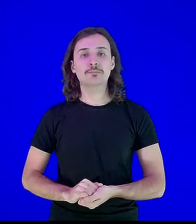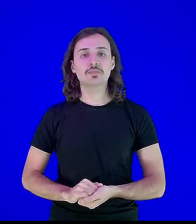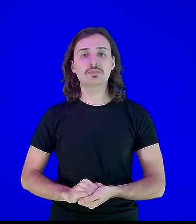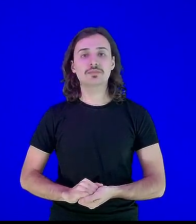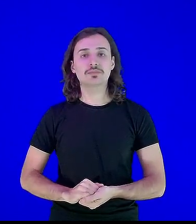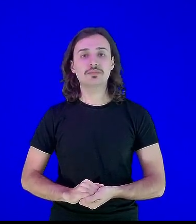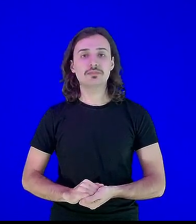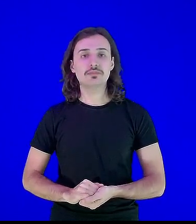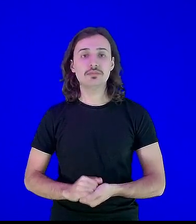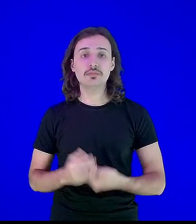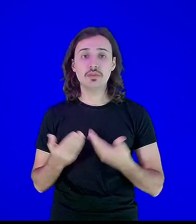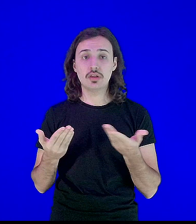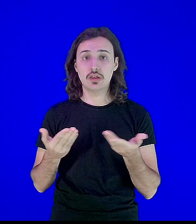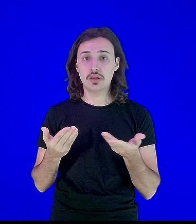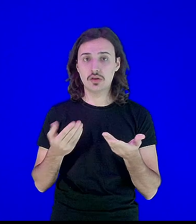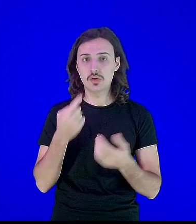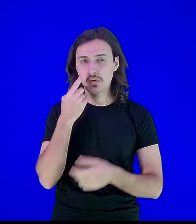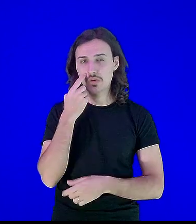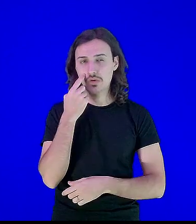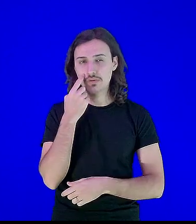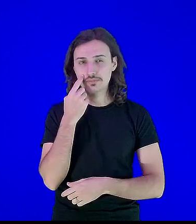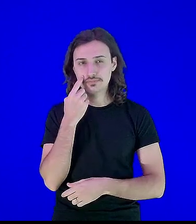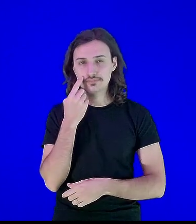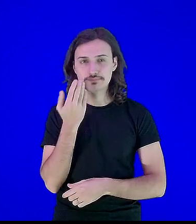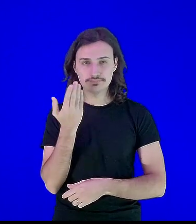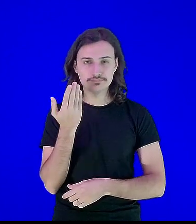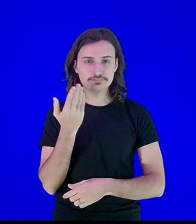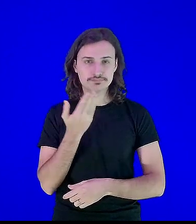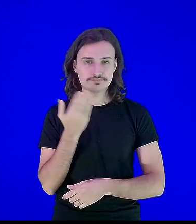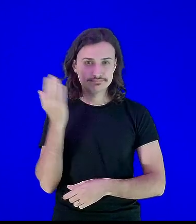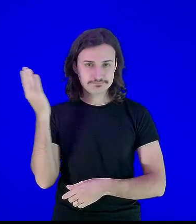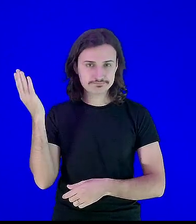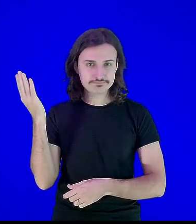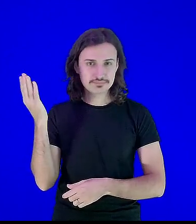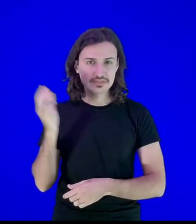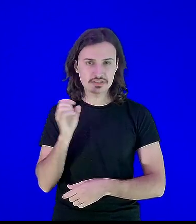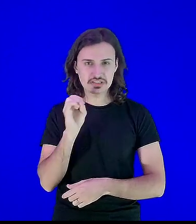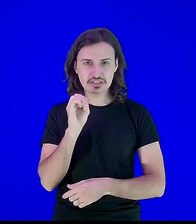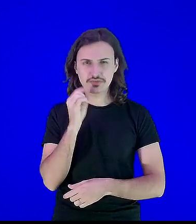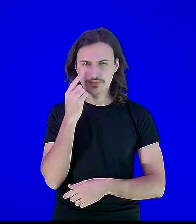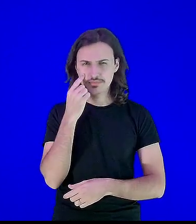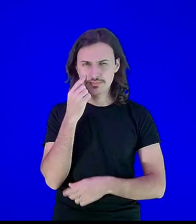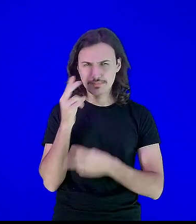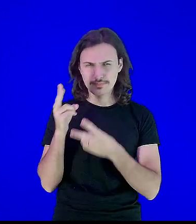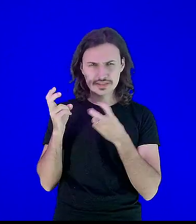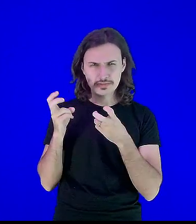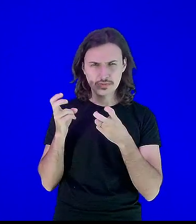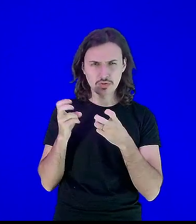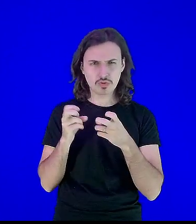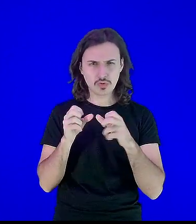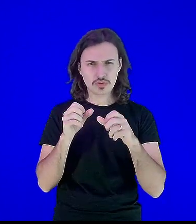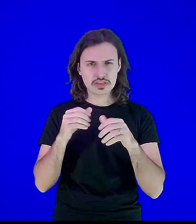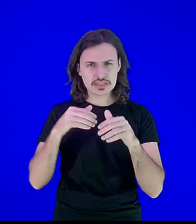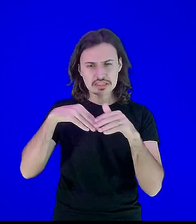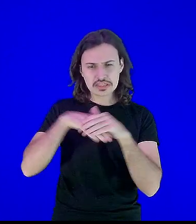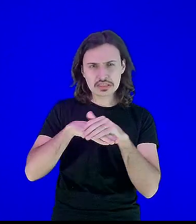they are saved automatically to local storage but if you are not sure it was actually saved to local storage